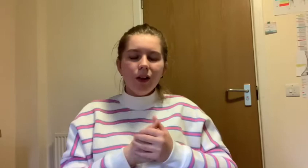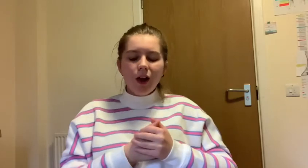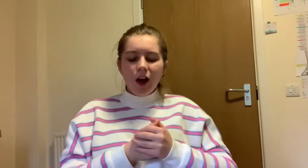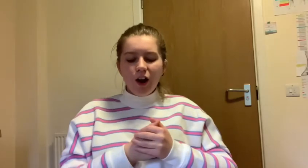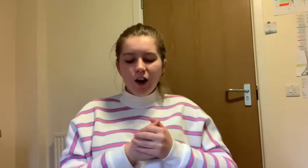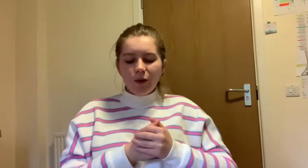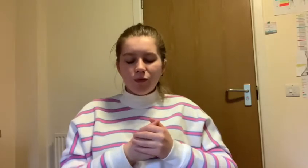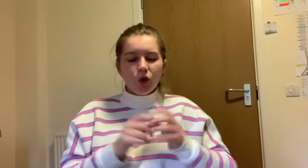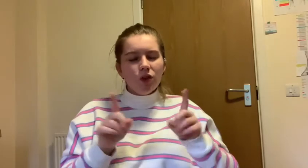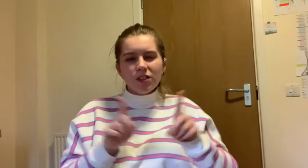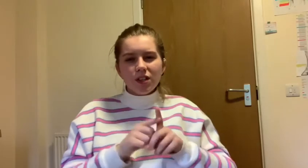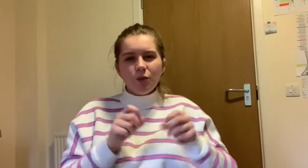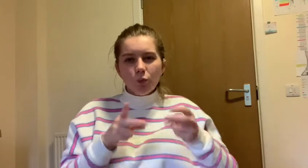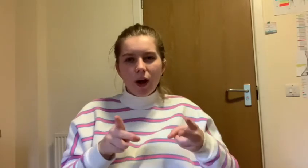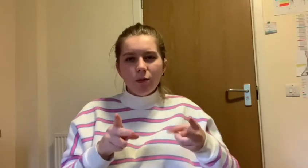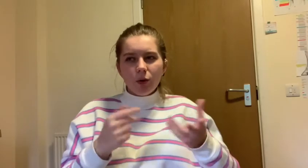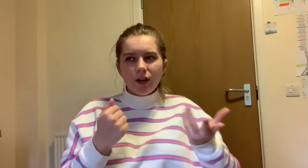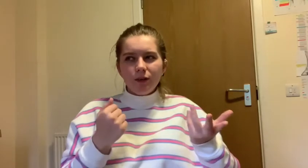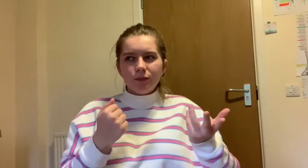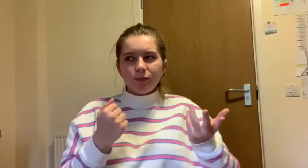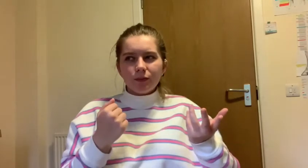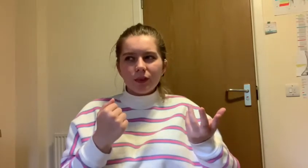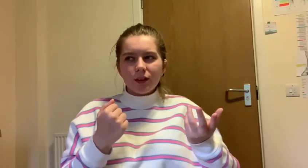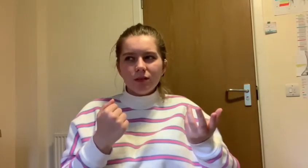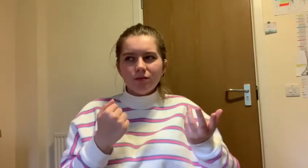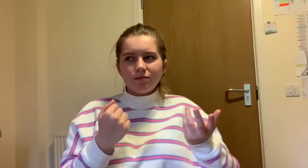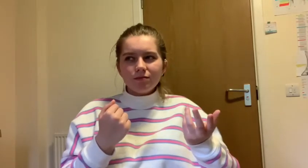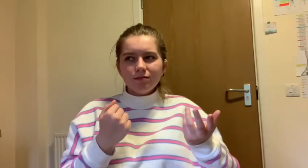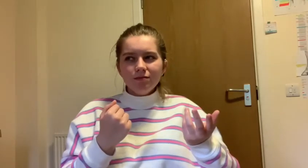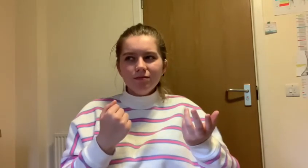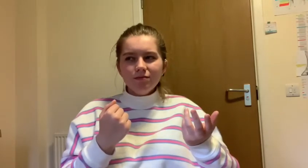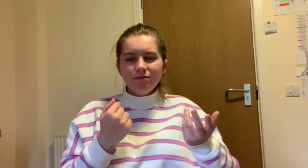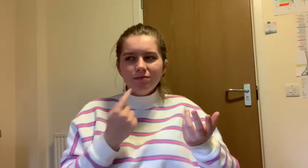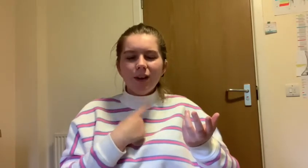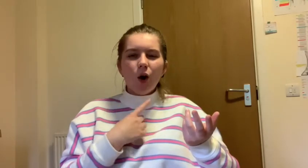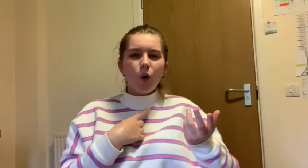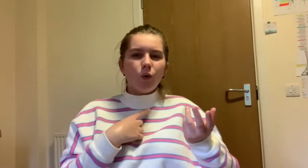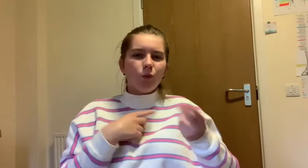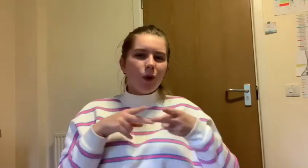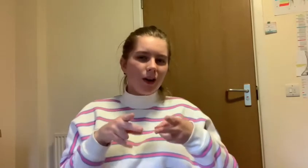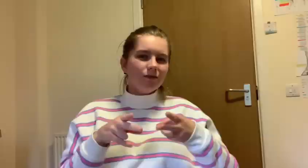not in the same way but in my own way.